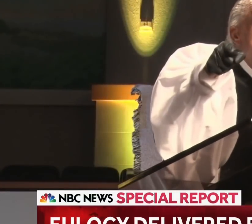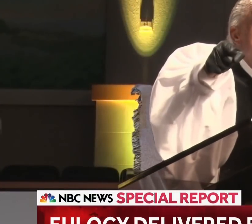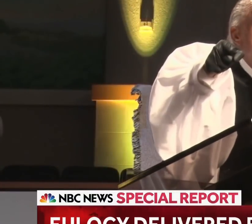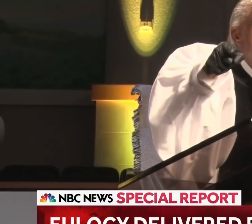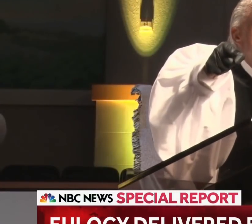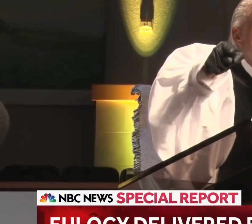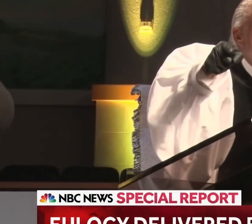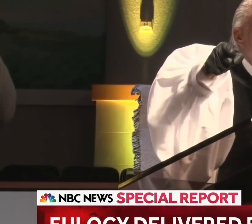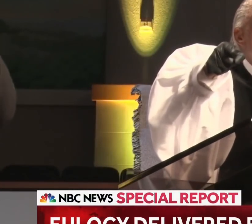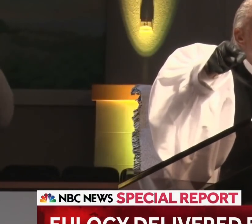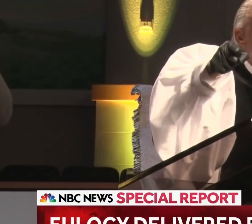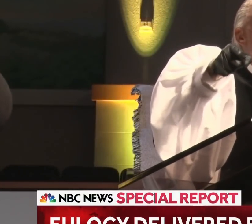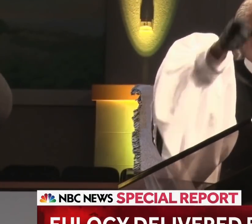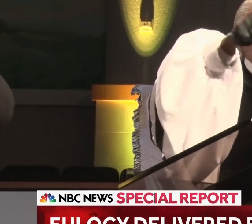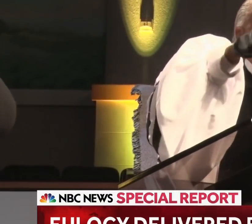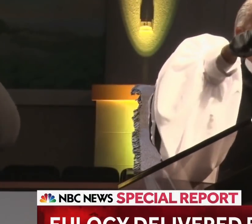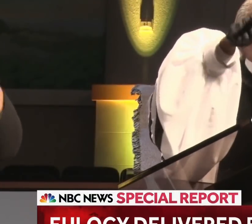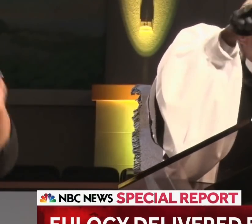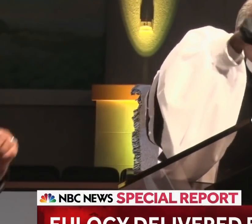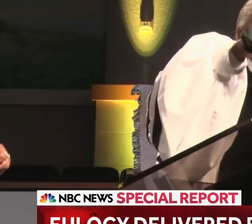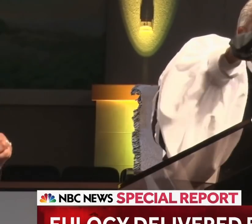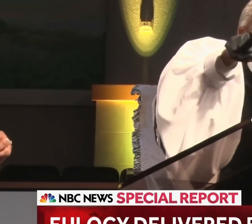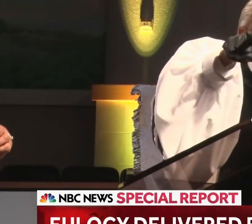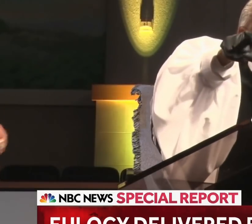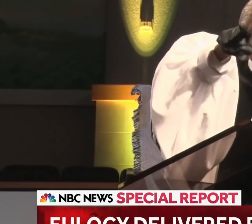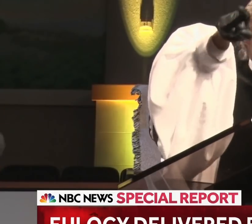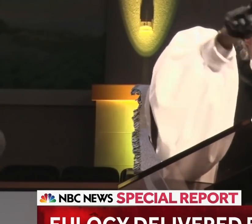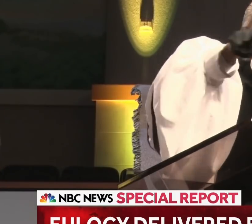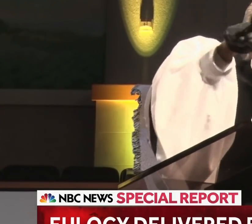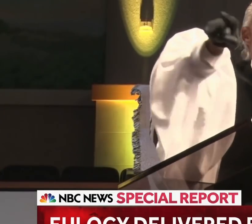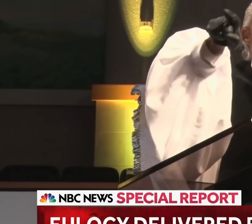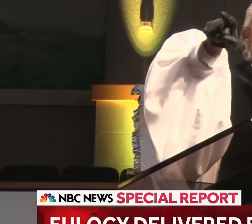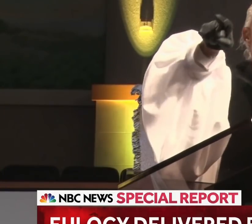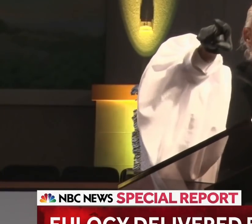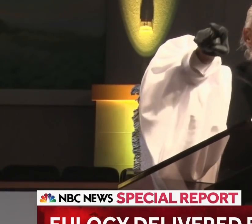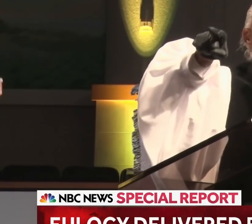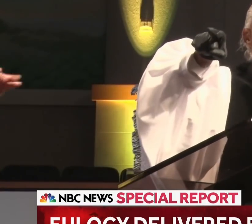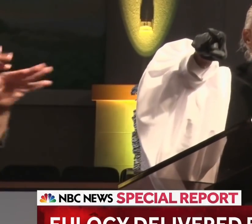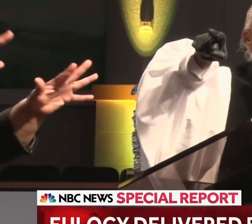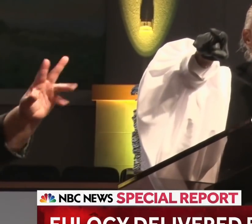OF SLAVE MASTERS TEARING DOWN SLAVE MASTERS’ STATUES OVER IN